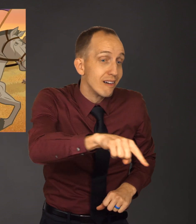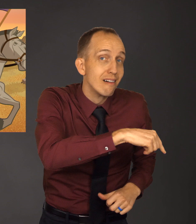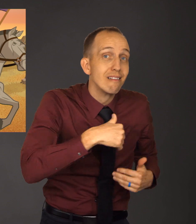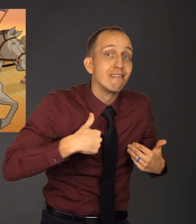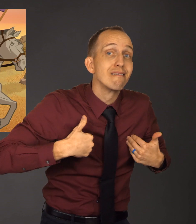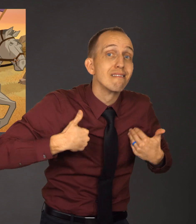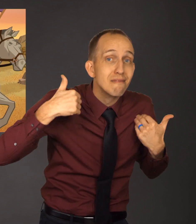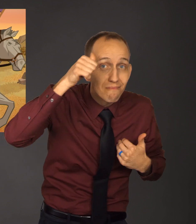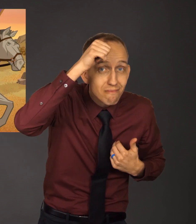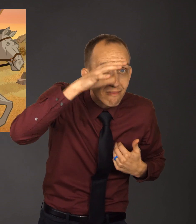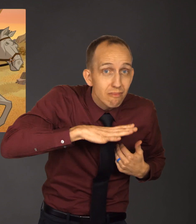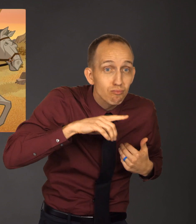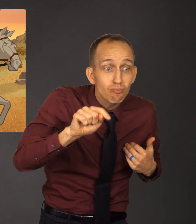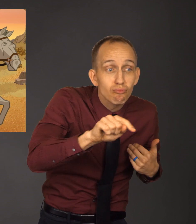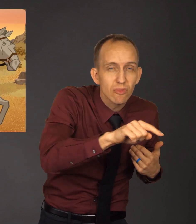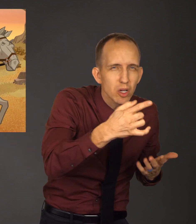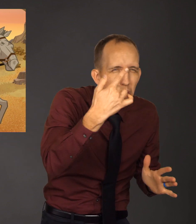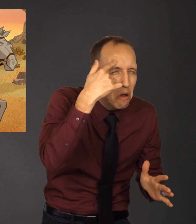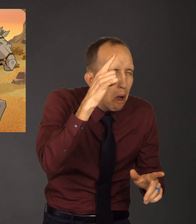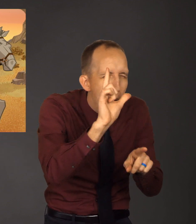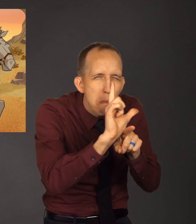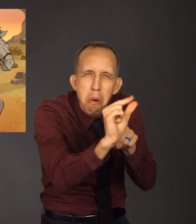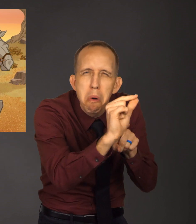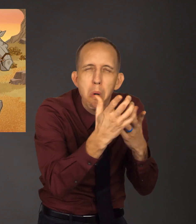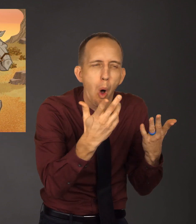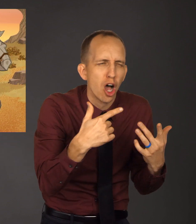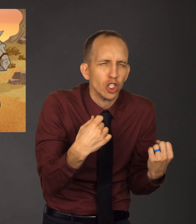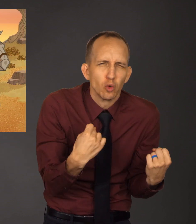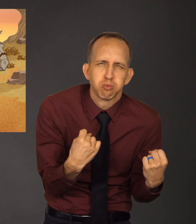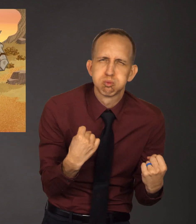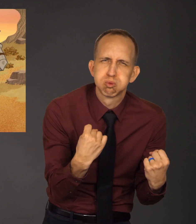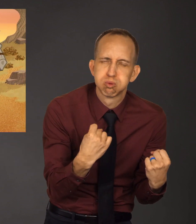They took some of the smartest and strongest young men away from their